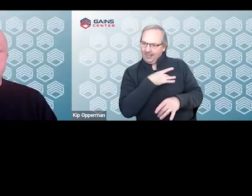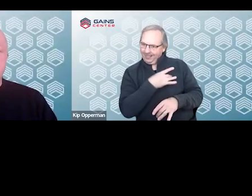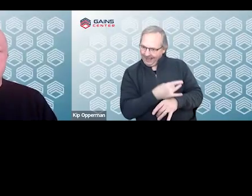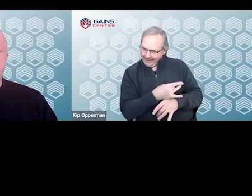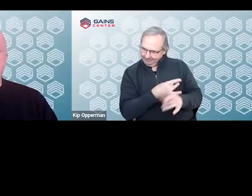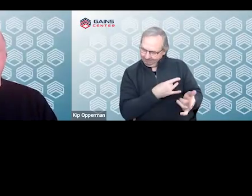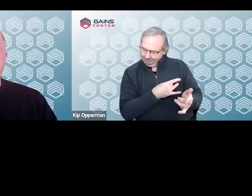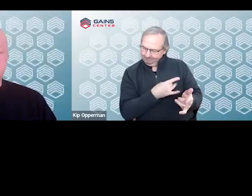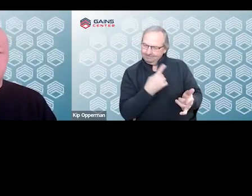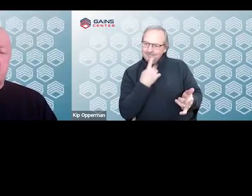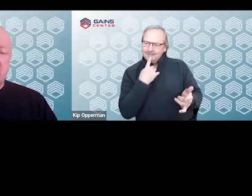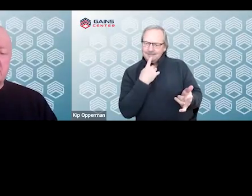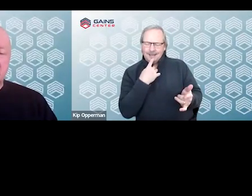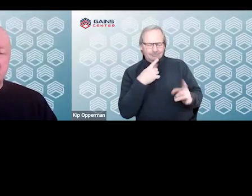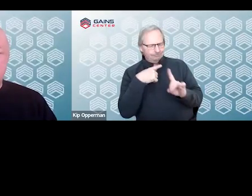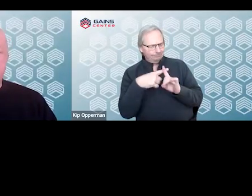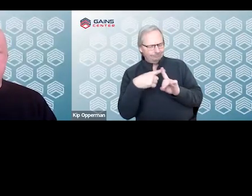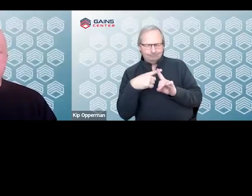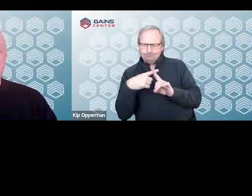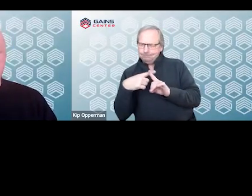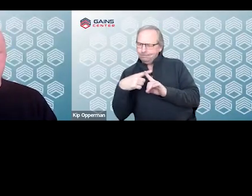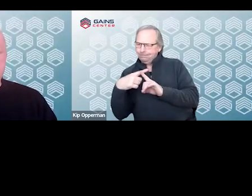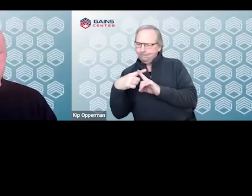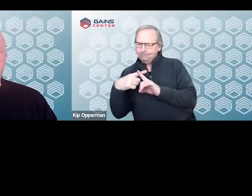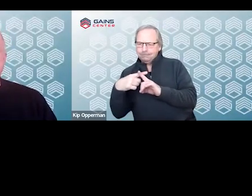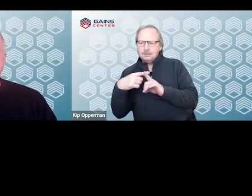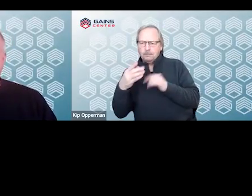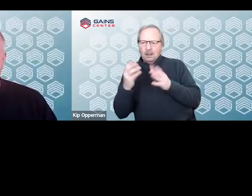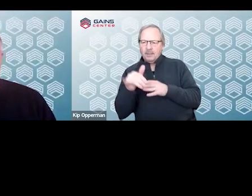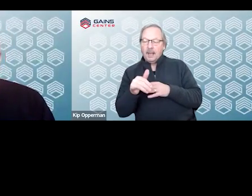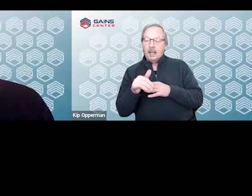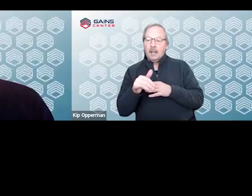They say all kinds of positive stuff. The staff still likes it.